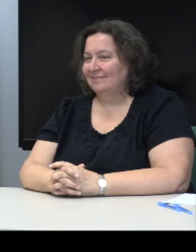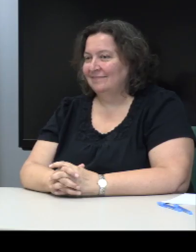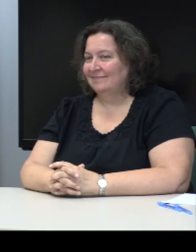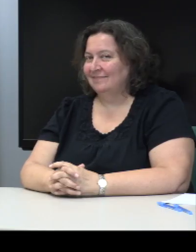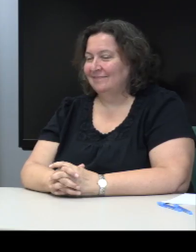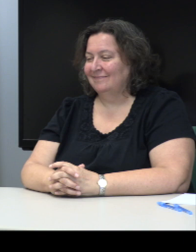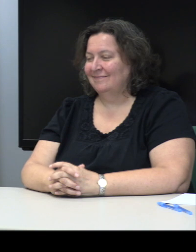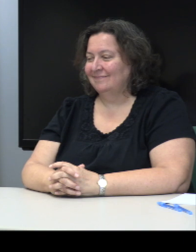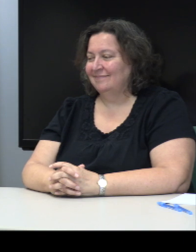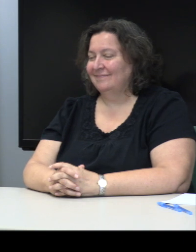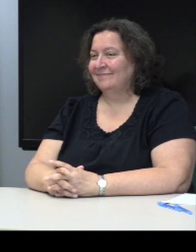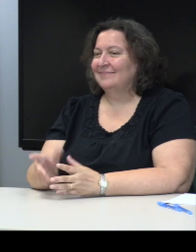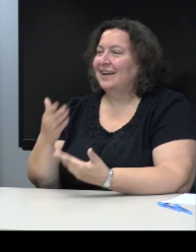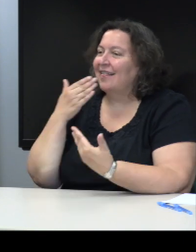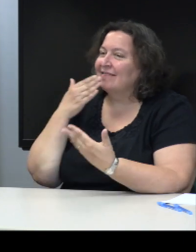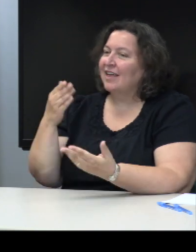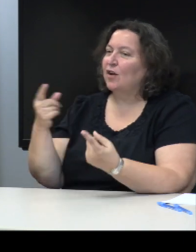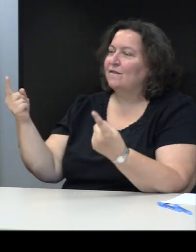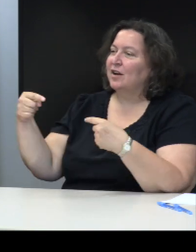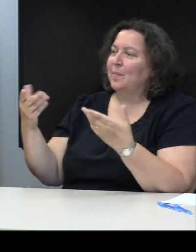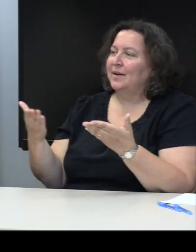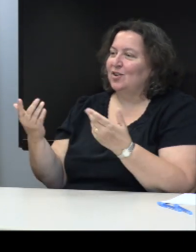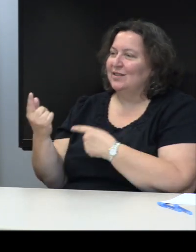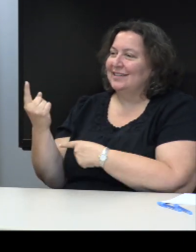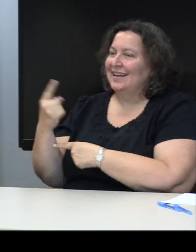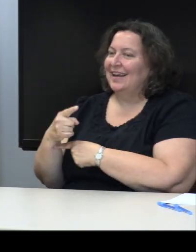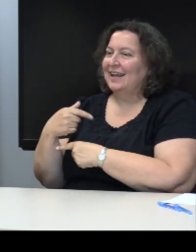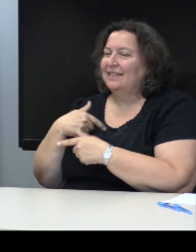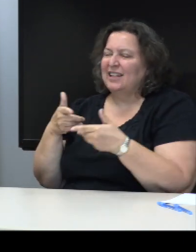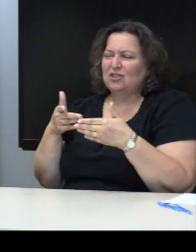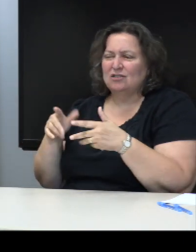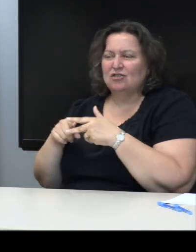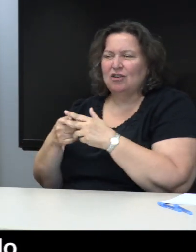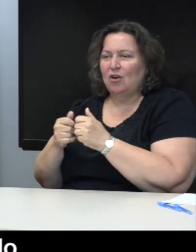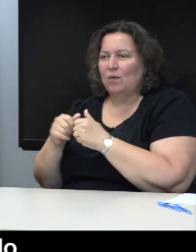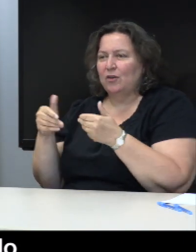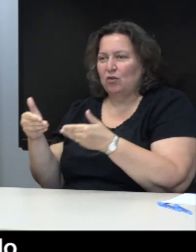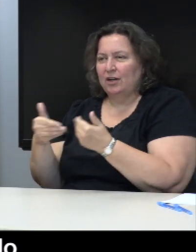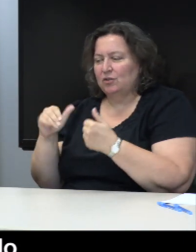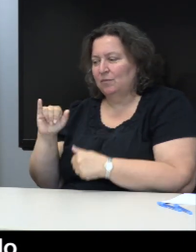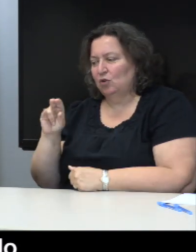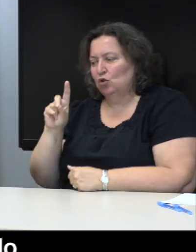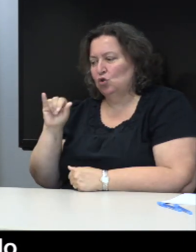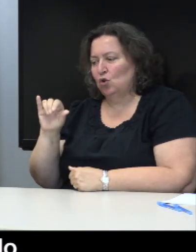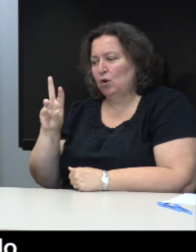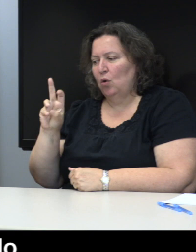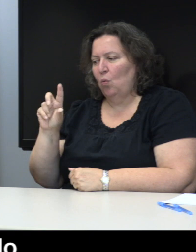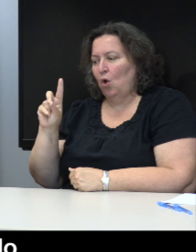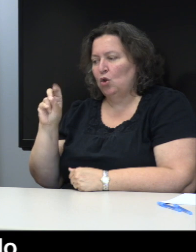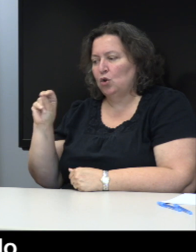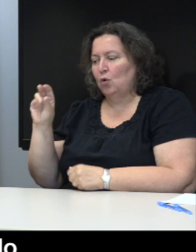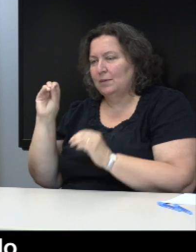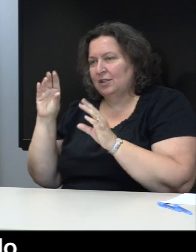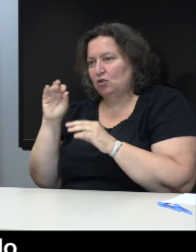Jody: Thank you for coming here today. Let’s start with introductions. Jody: I’m Jody Waldo, the teacher for deaf and hard of hearing.